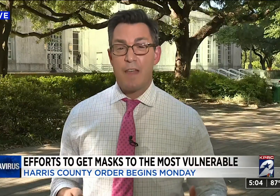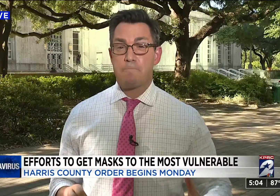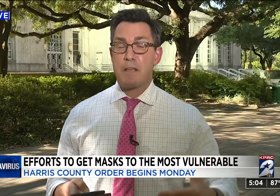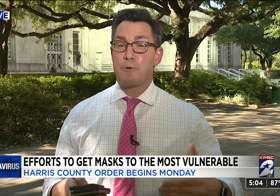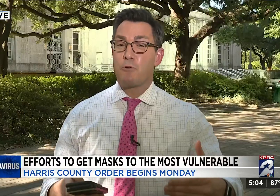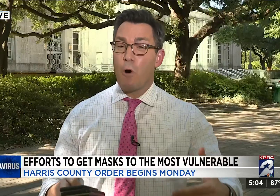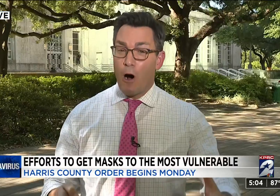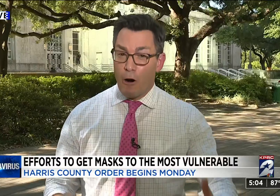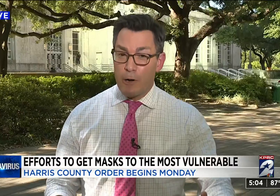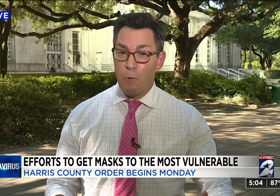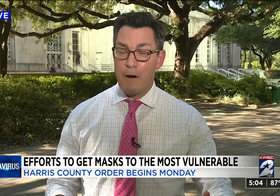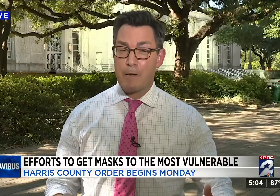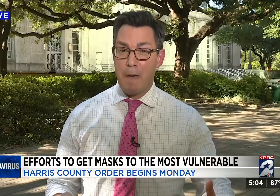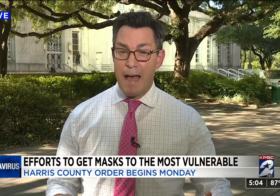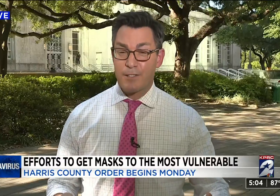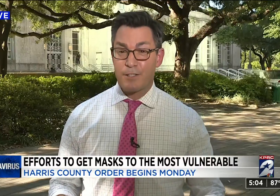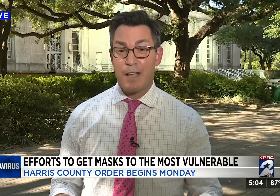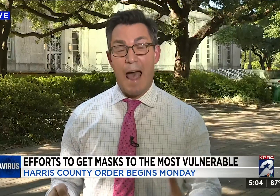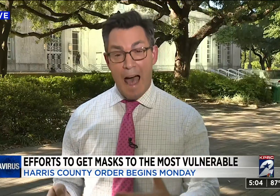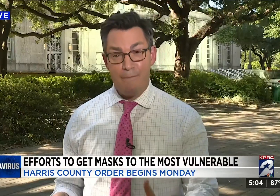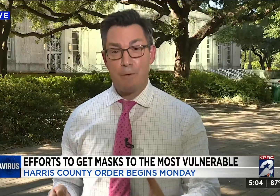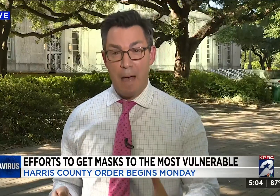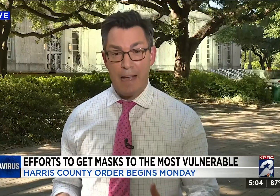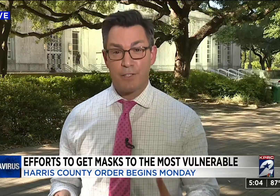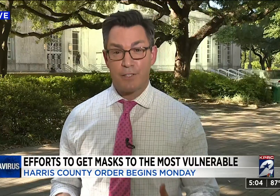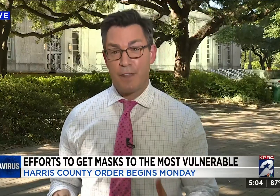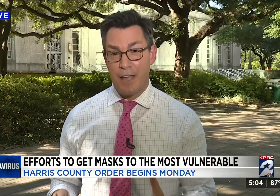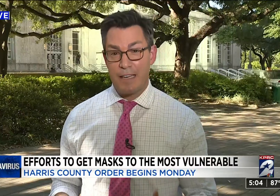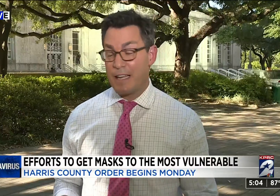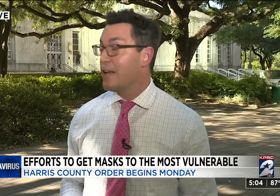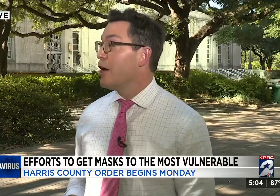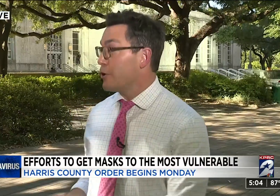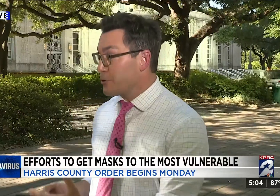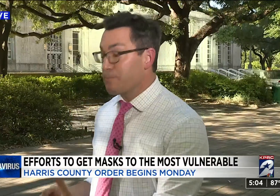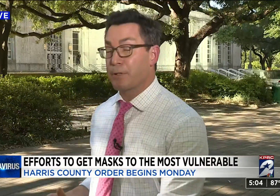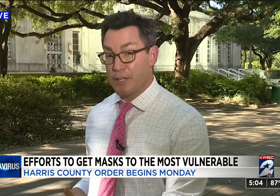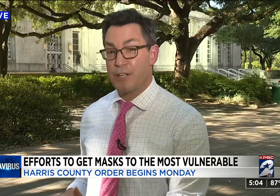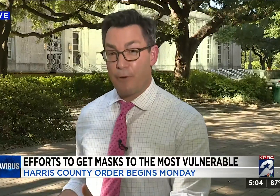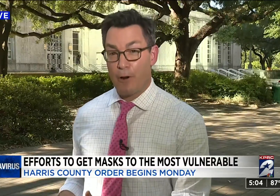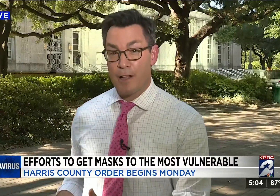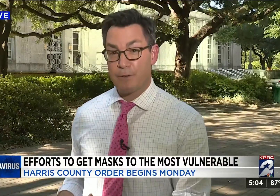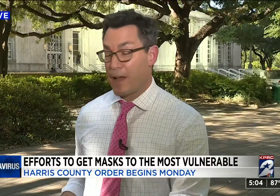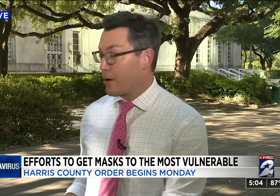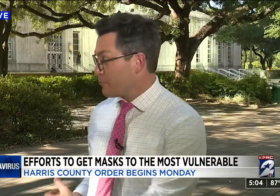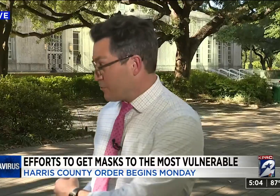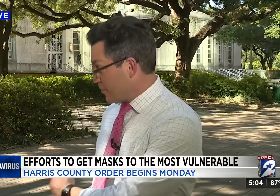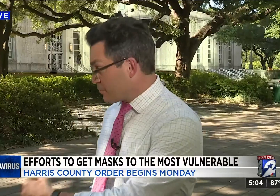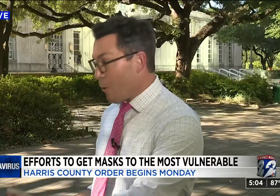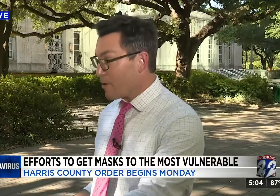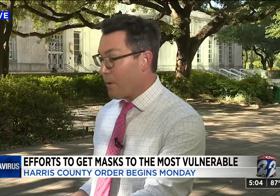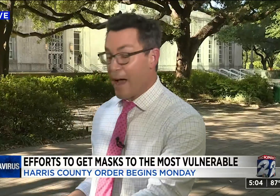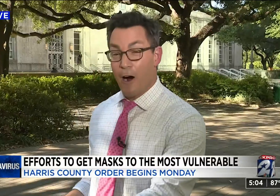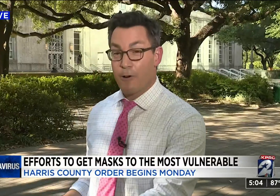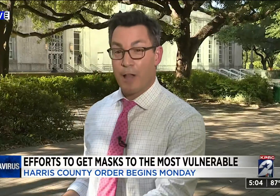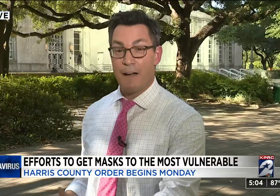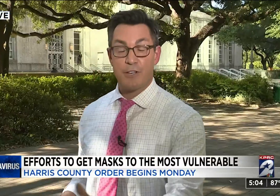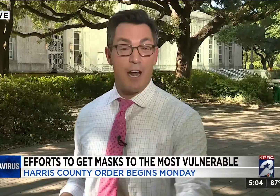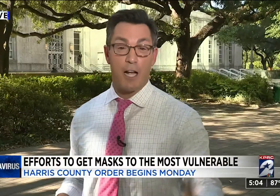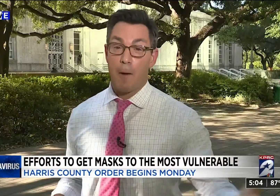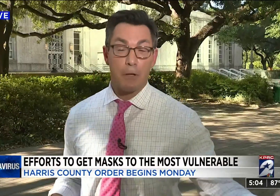Mayor Turner making it a Mayor Turner making it a point to say that come Monday point to say that come Monday the focus we’ll be on not the focus we’ll be on not issuing citations but making